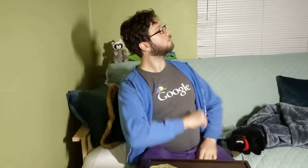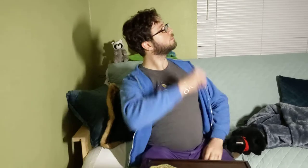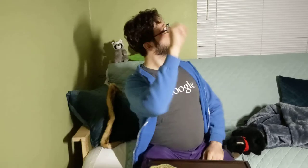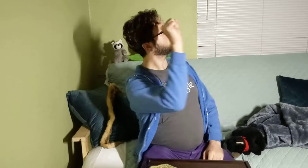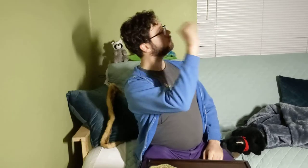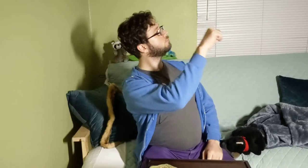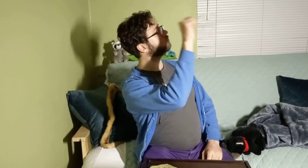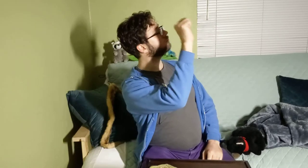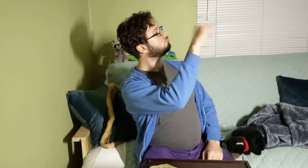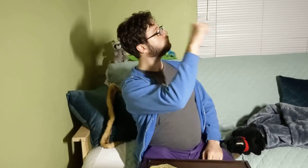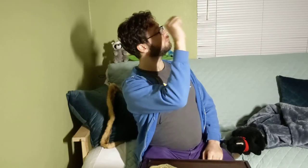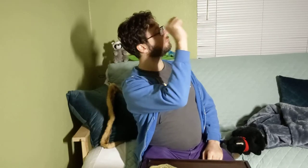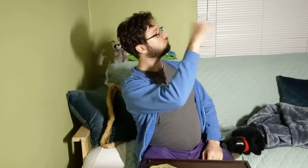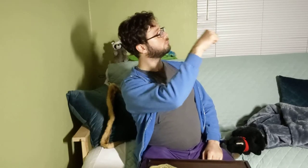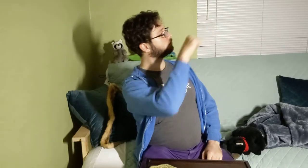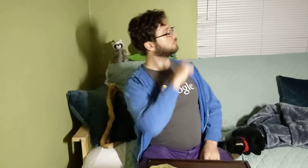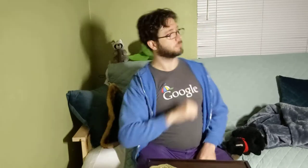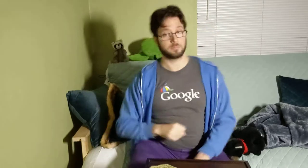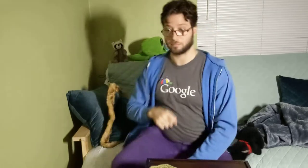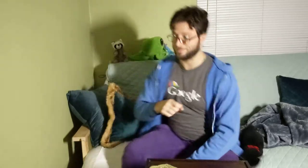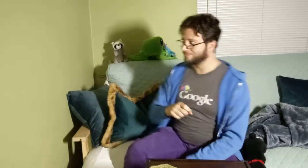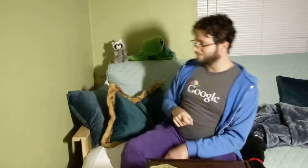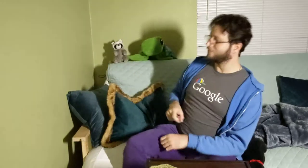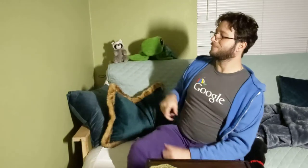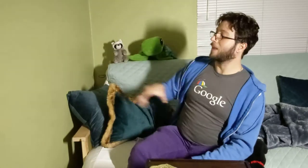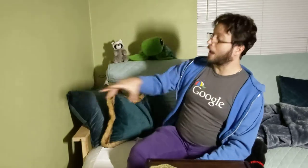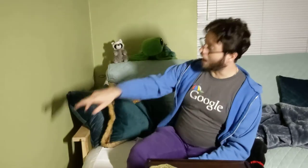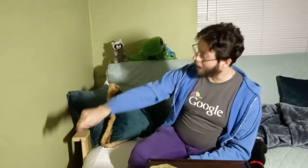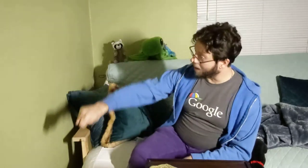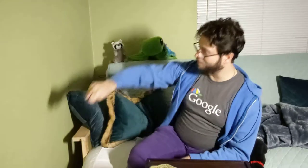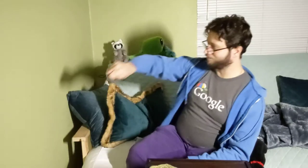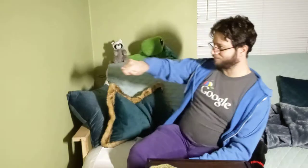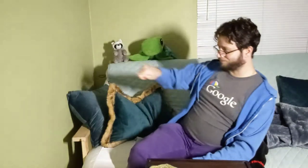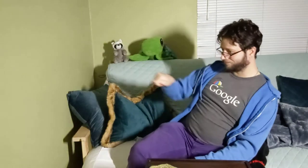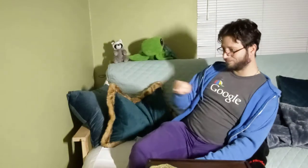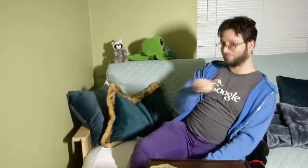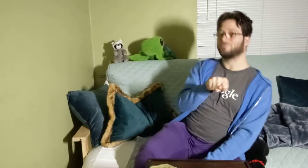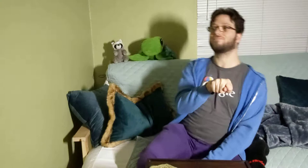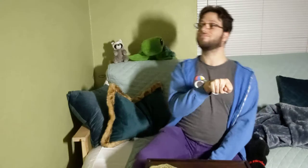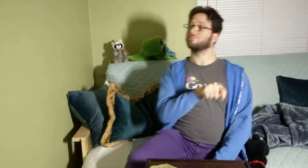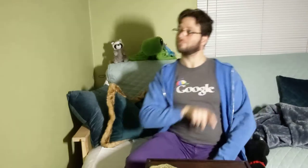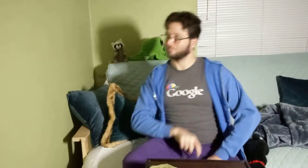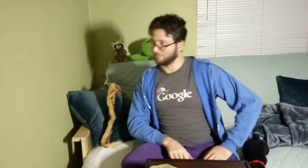[role-outsider] s CL-S-[Knock on door] [role-aunt] t CL-T-[Open door]